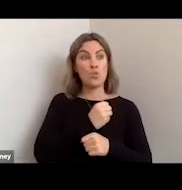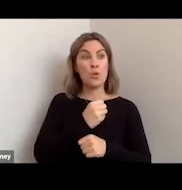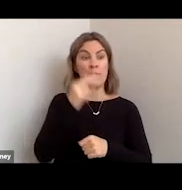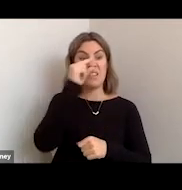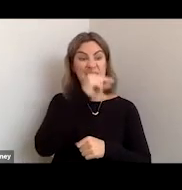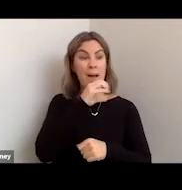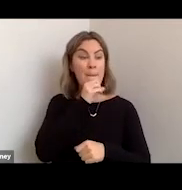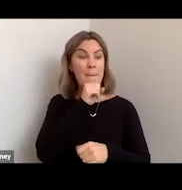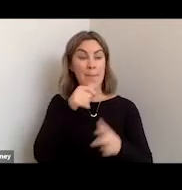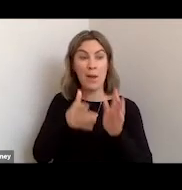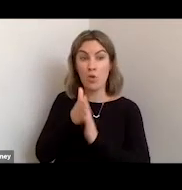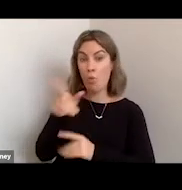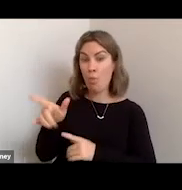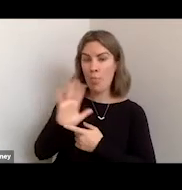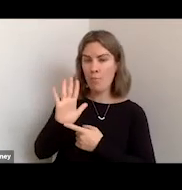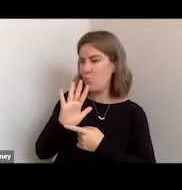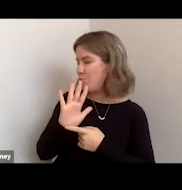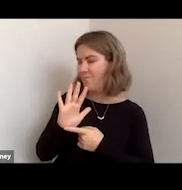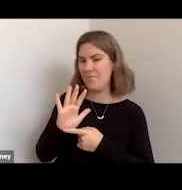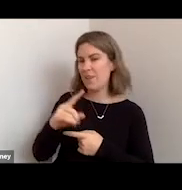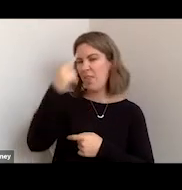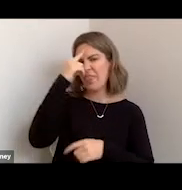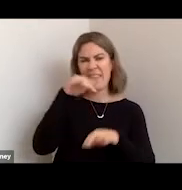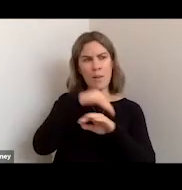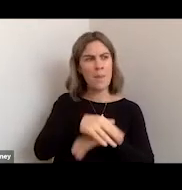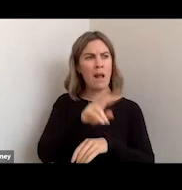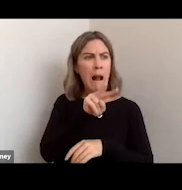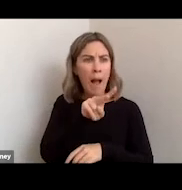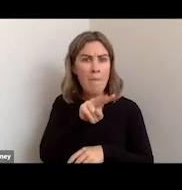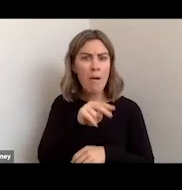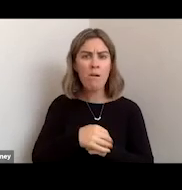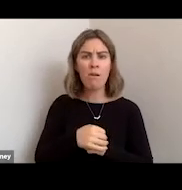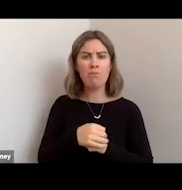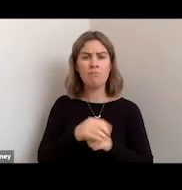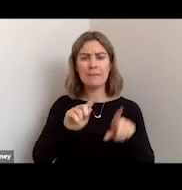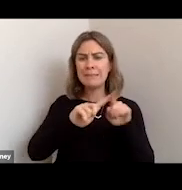would like couples, the difference that would bring people in, family